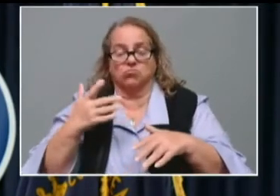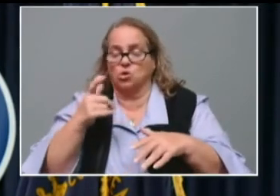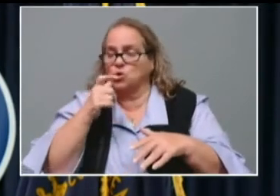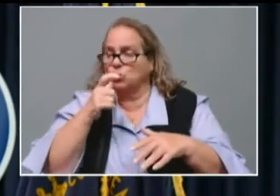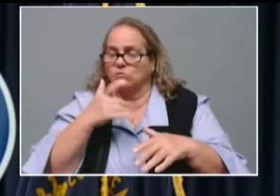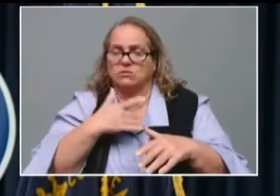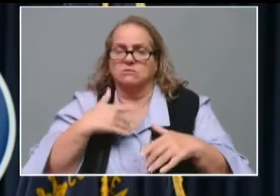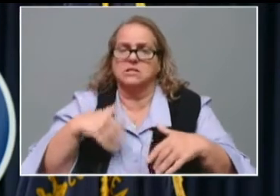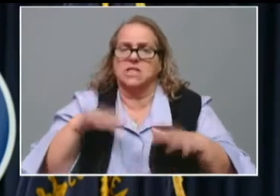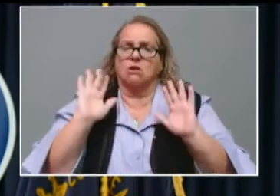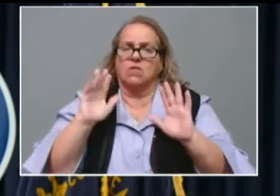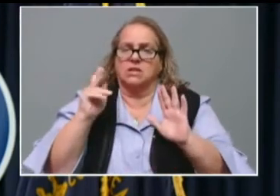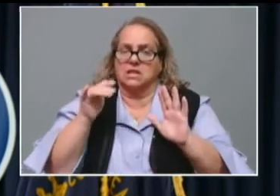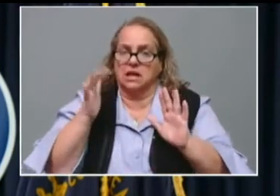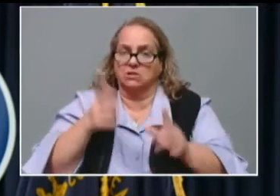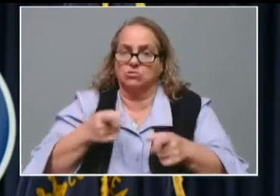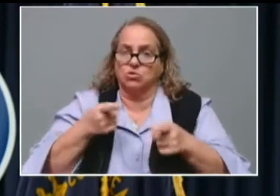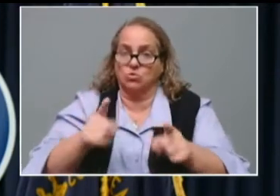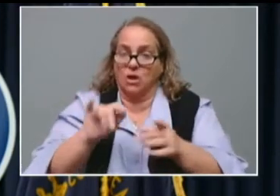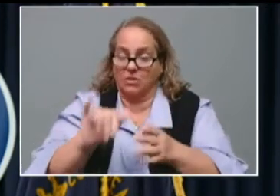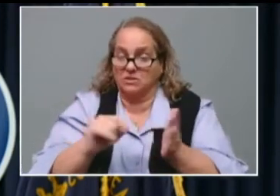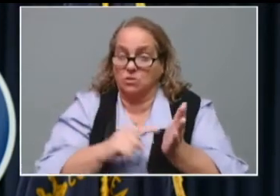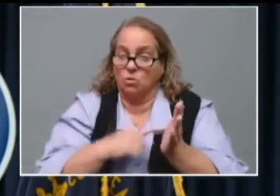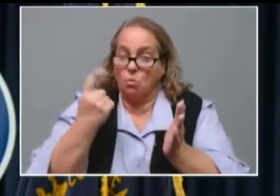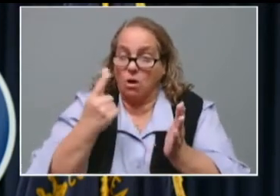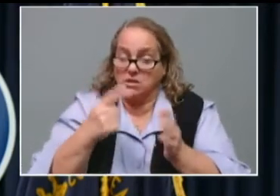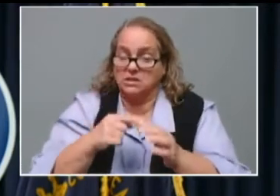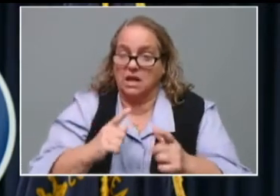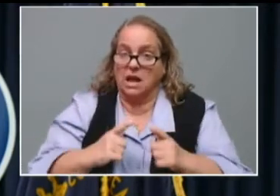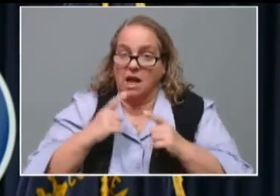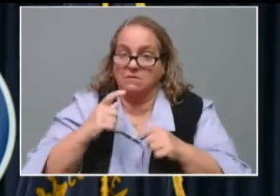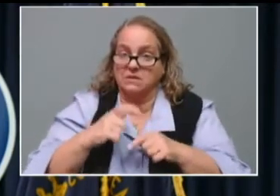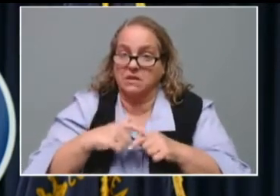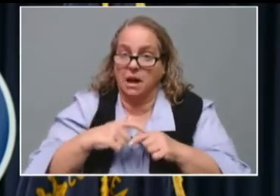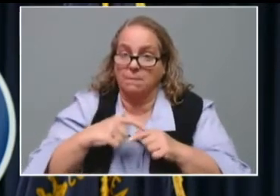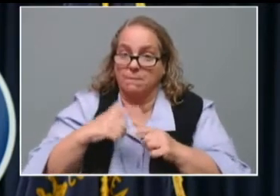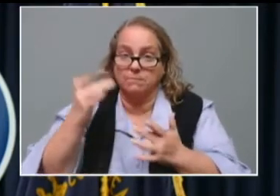lifetime pandemic. The team Kentucky Covid memorial, something that is going